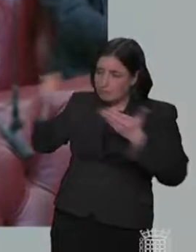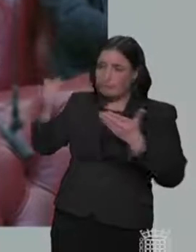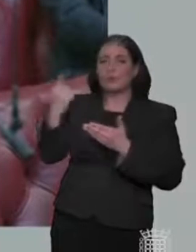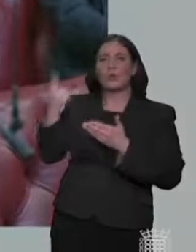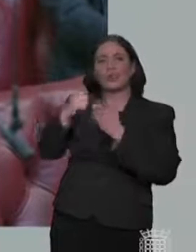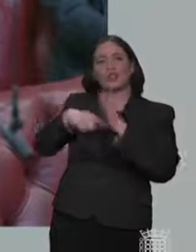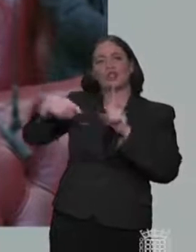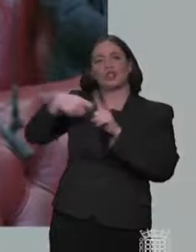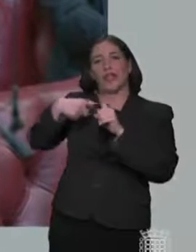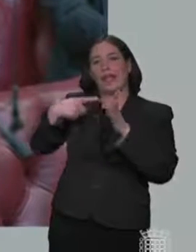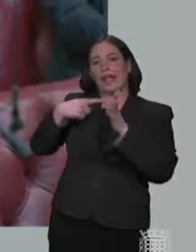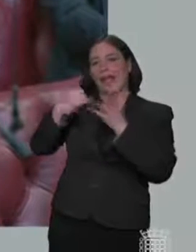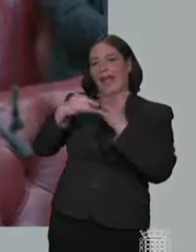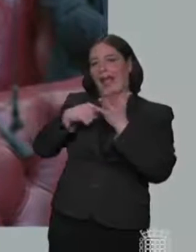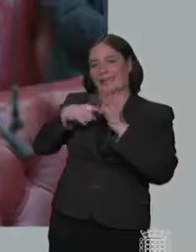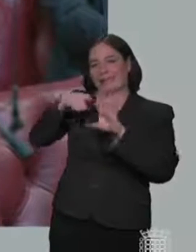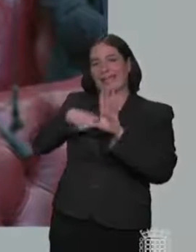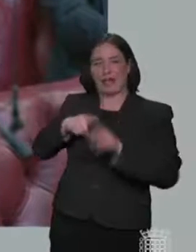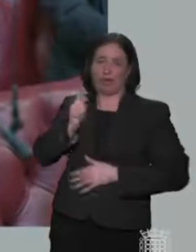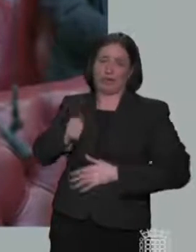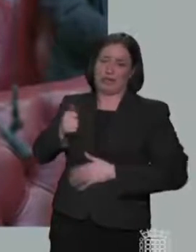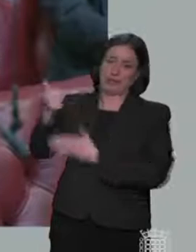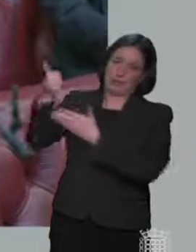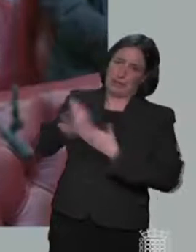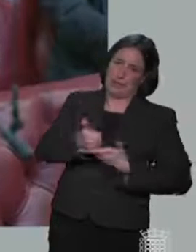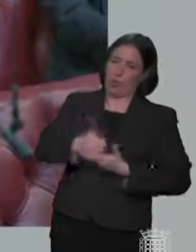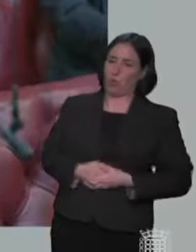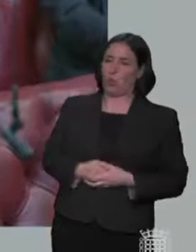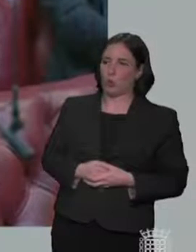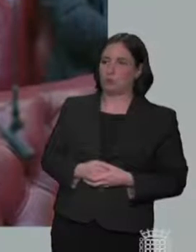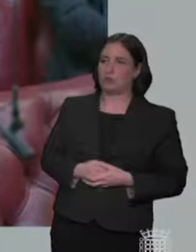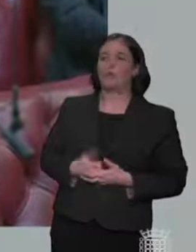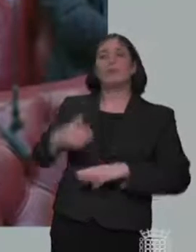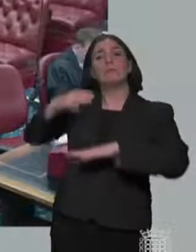as rapporteur for the council of europe i visited sweden and finland and produced the report in 2003